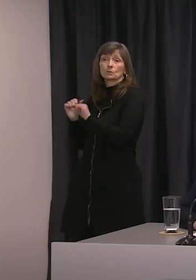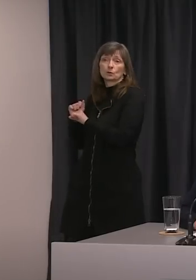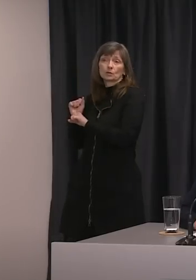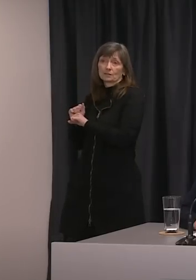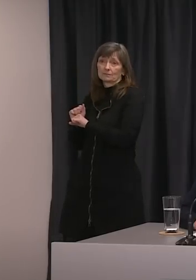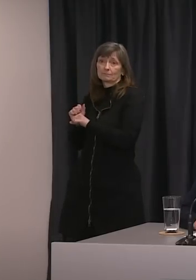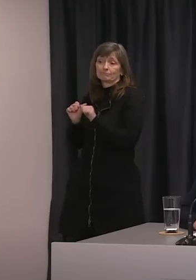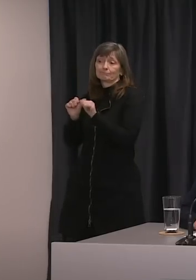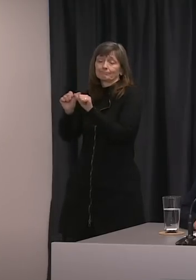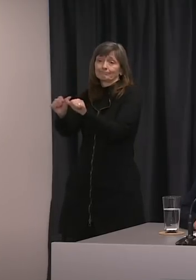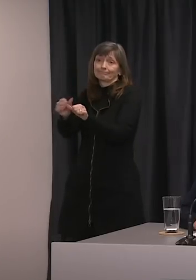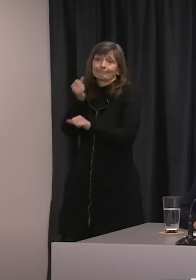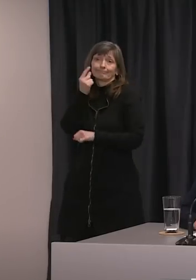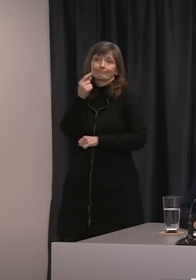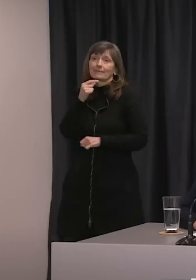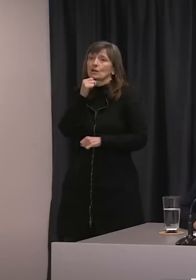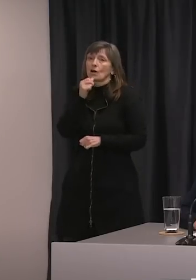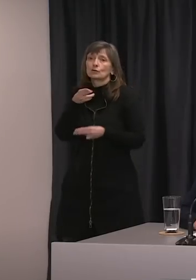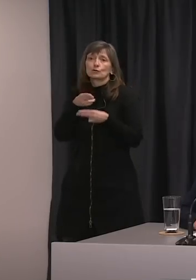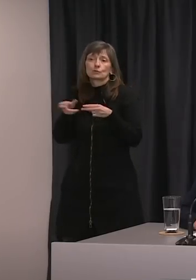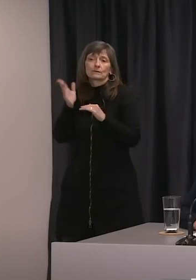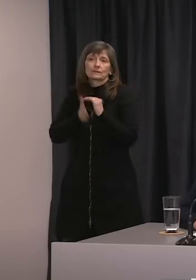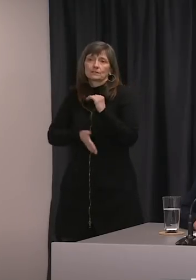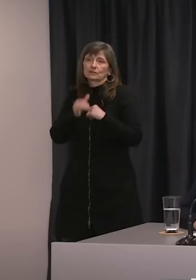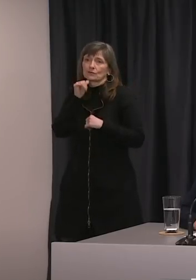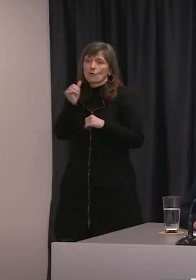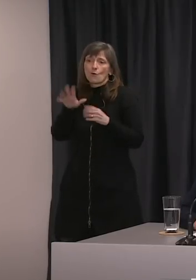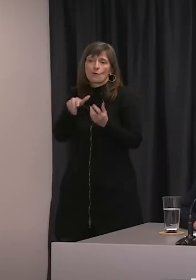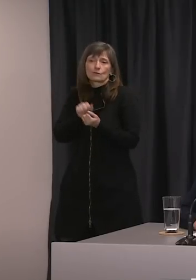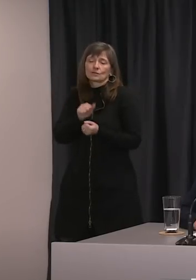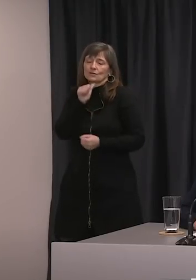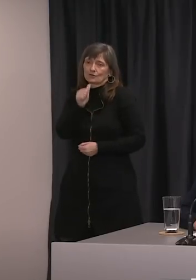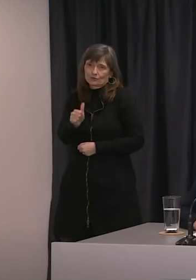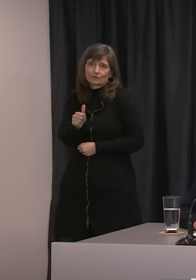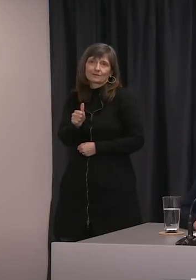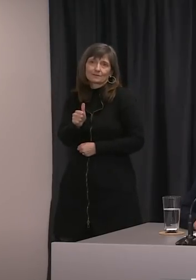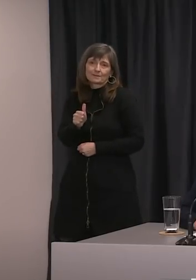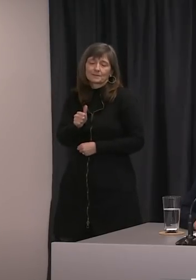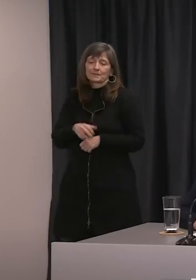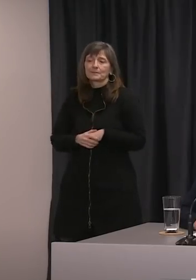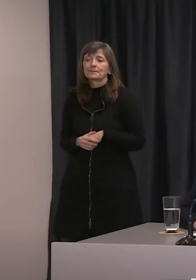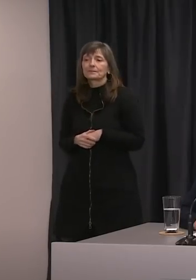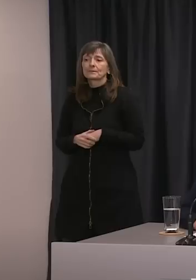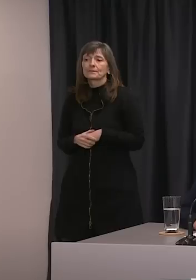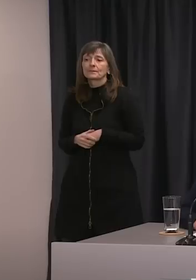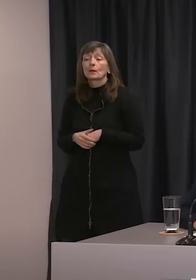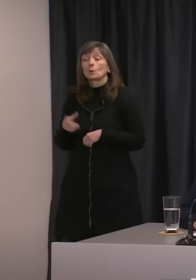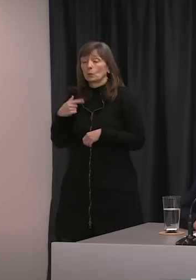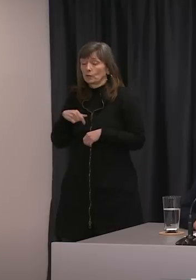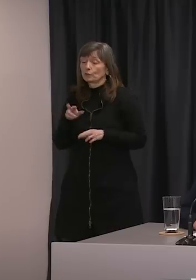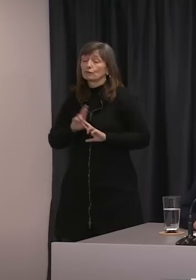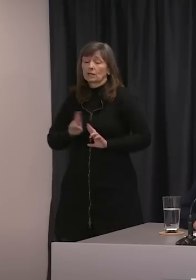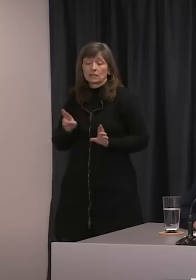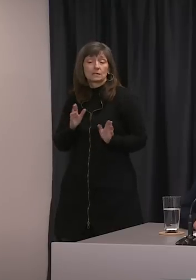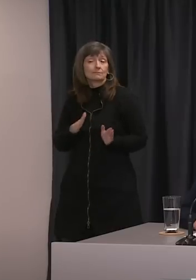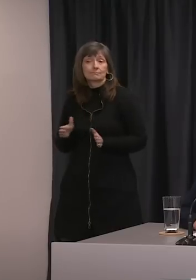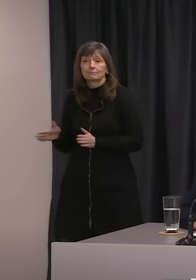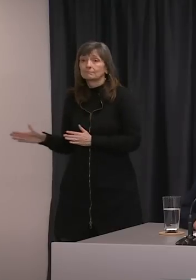IN IT FOR THE LONG TERM. THIS WILL NOT BE A SHORT-TERM SITUATION.